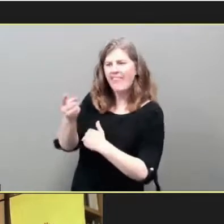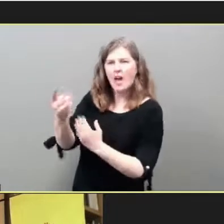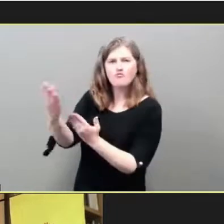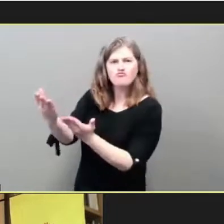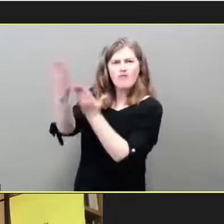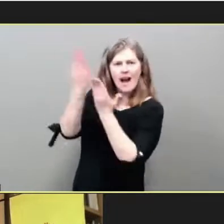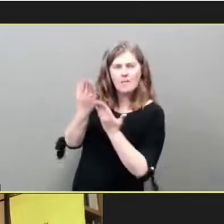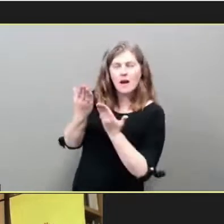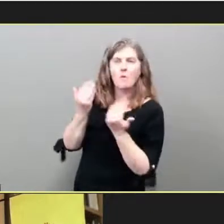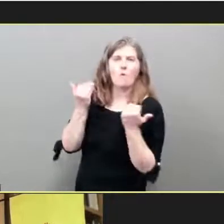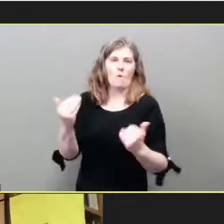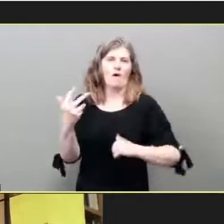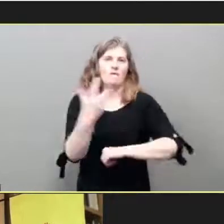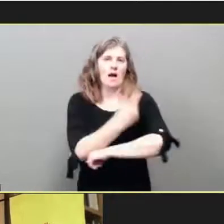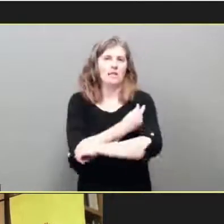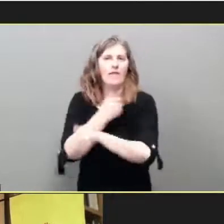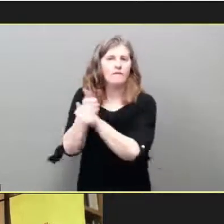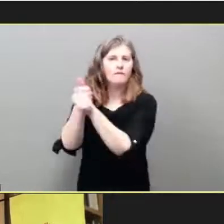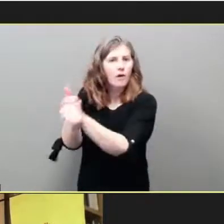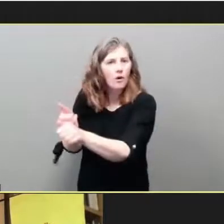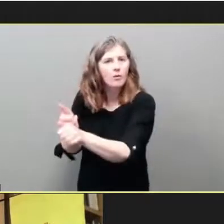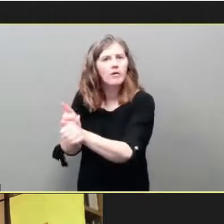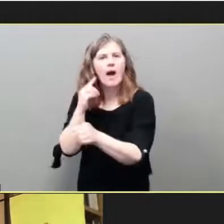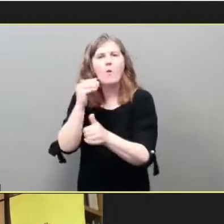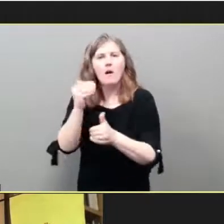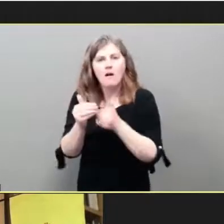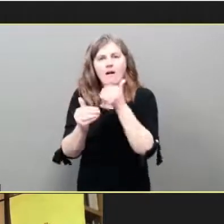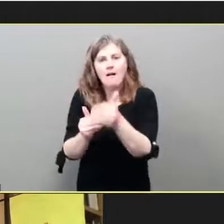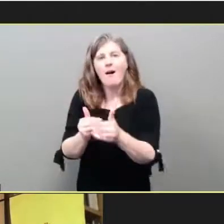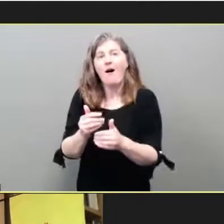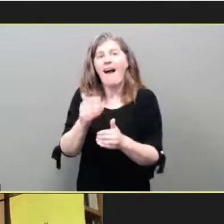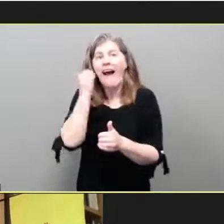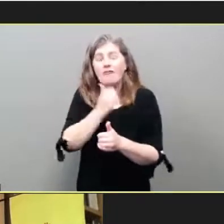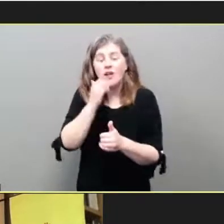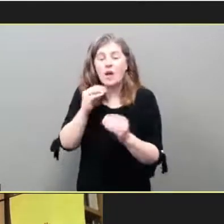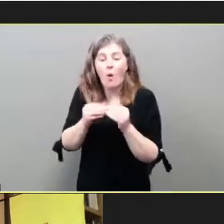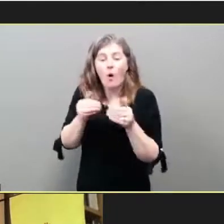the vaccine and that just will move us one day closer. One vaccine closer to